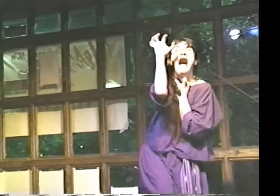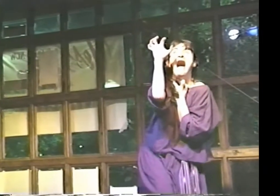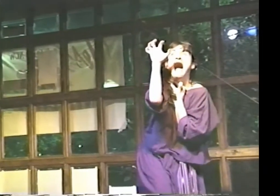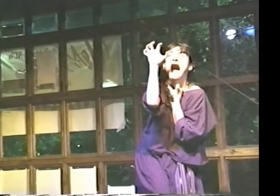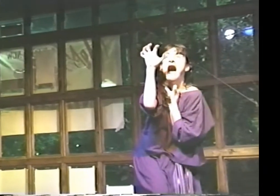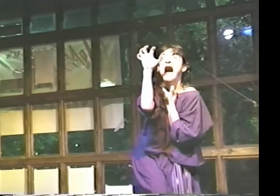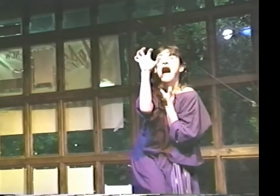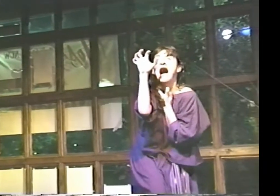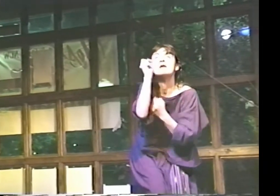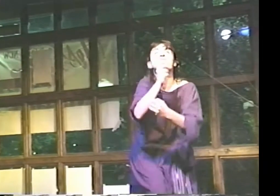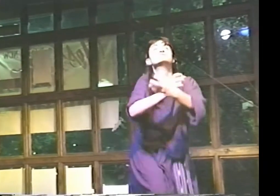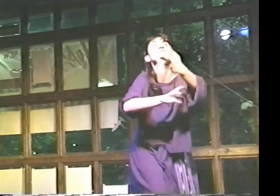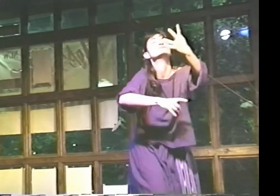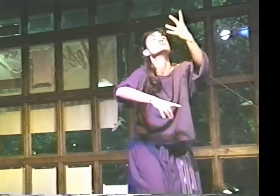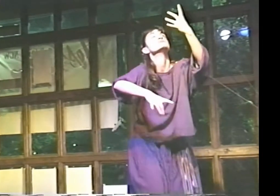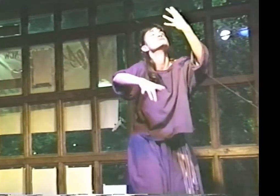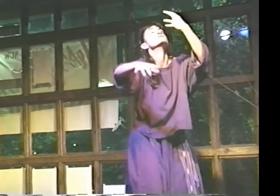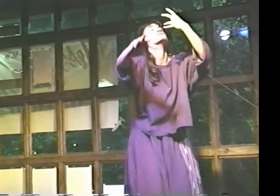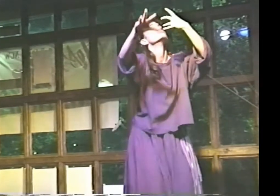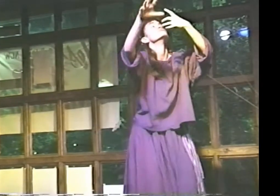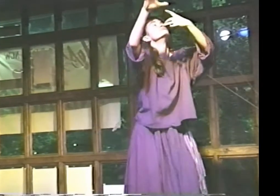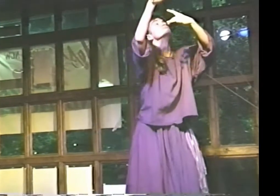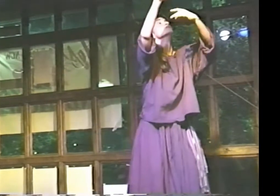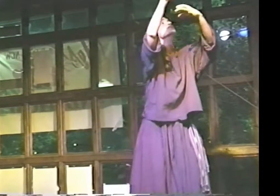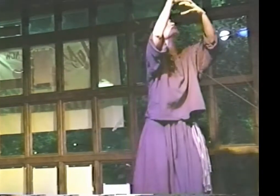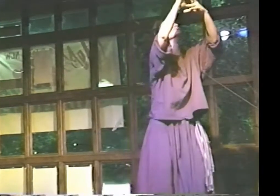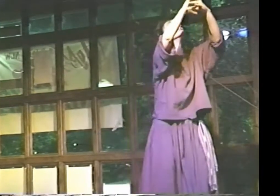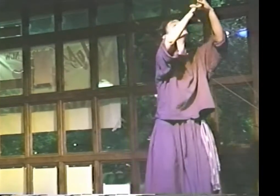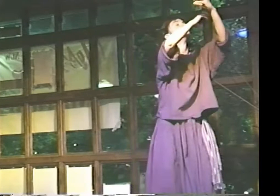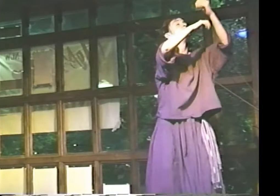"HER FINGERS AT THE CEMENT,